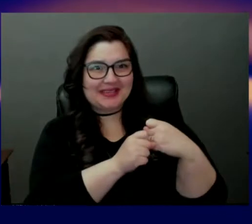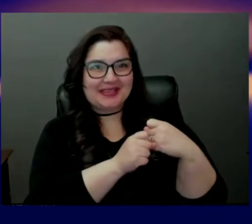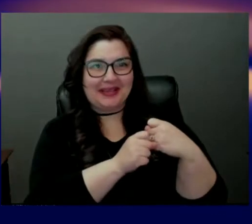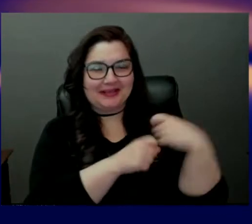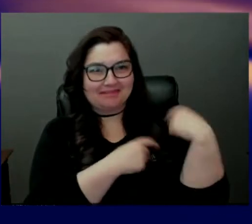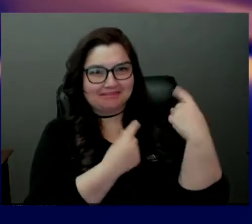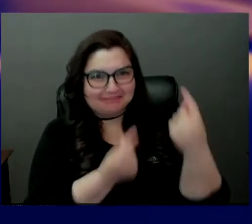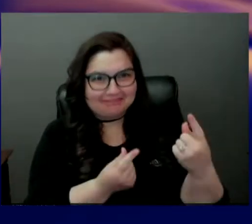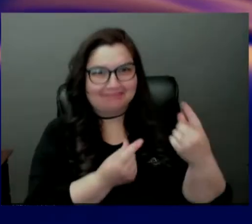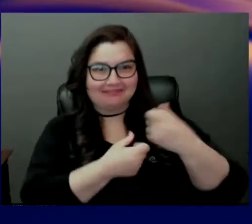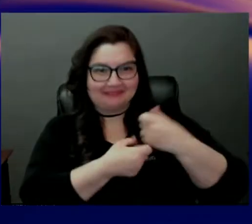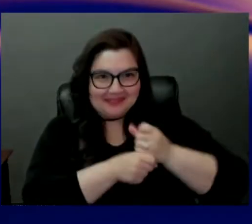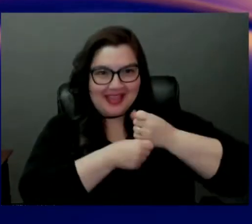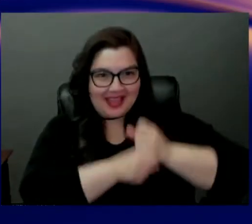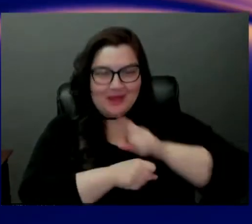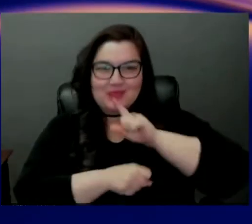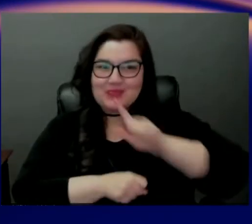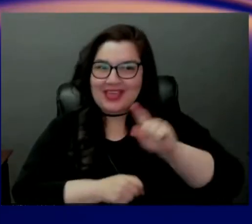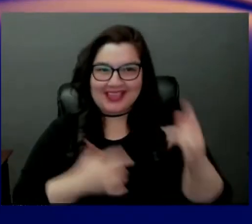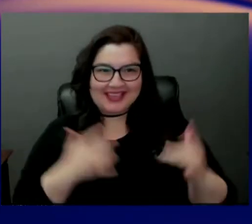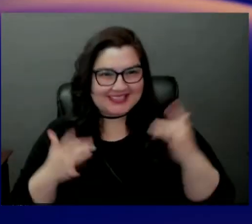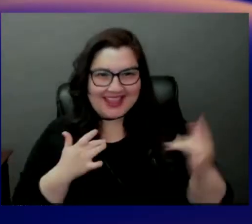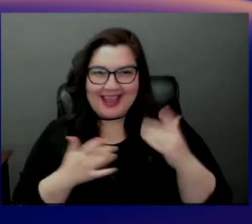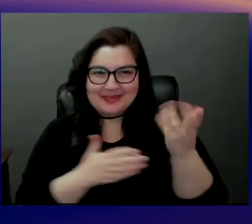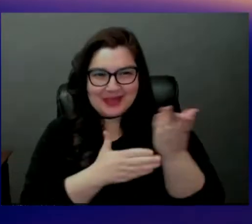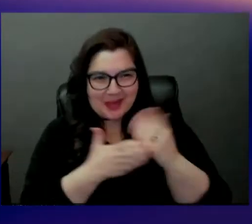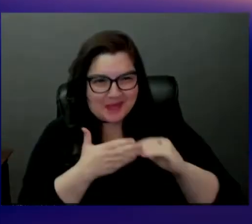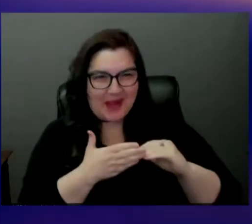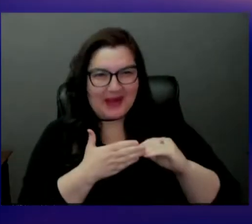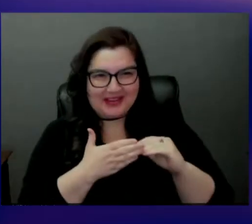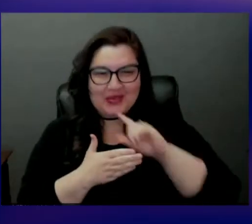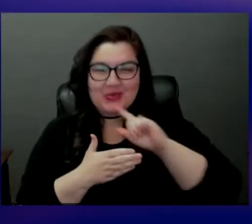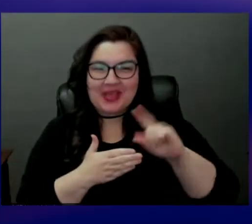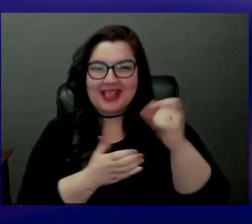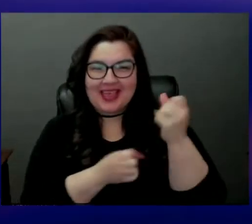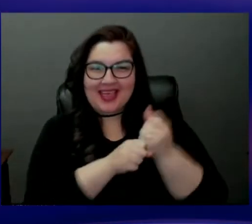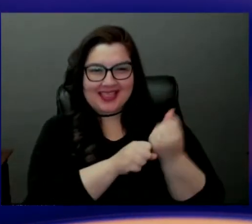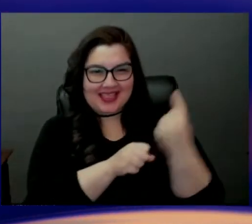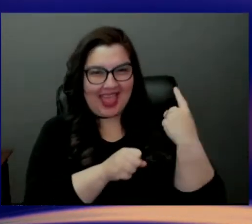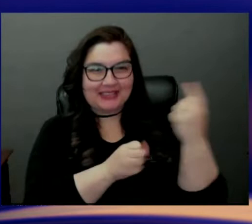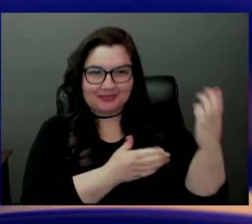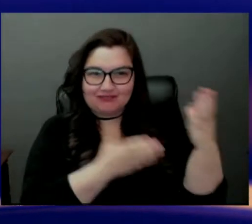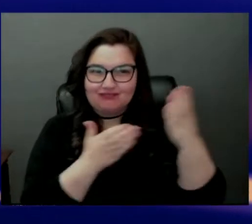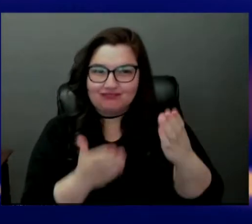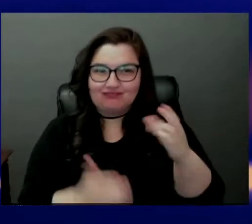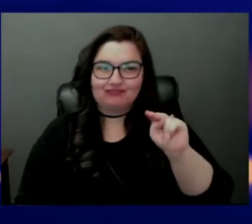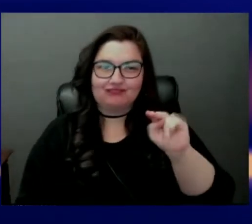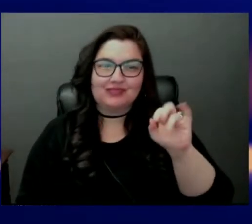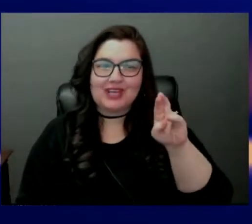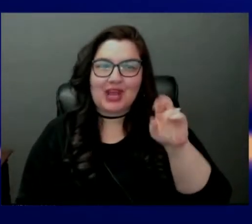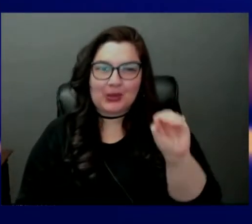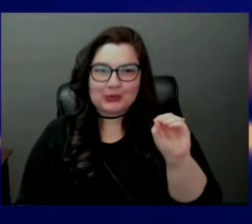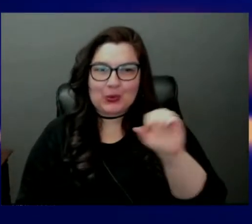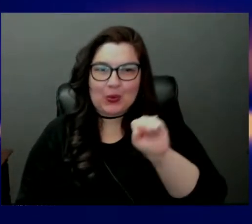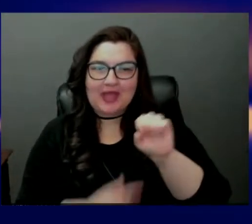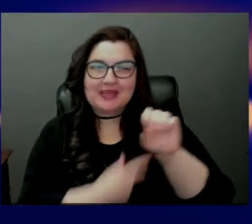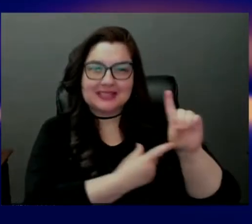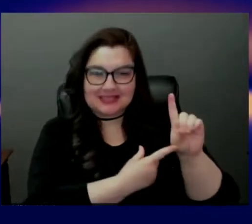and helped us bring this out a bit last year, the nitro SSD it's one piece of technology,